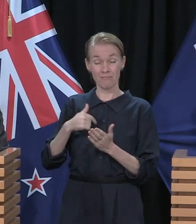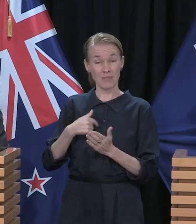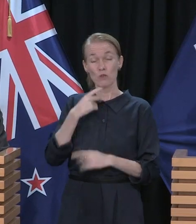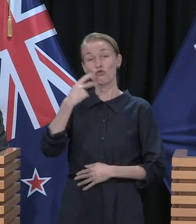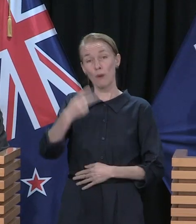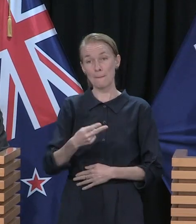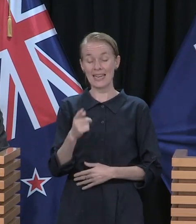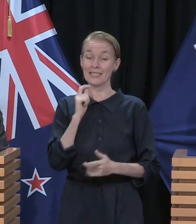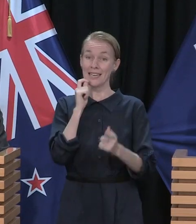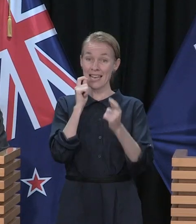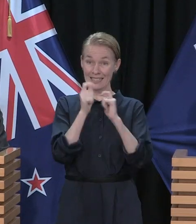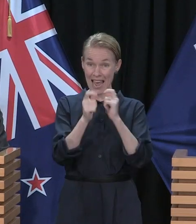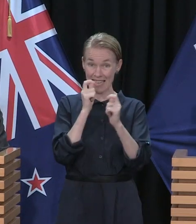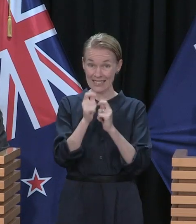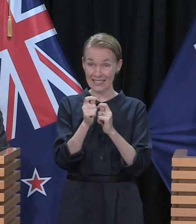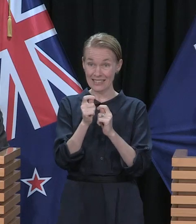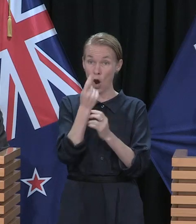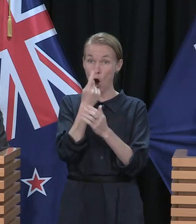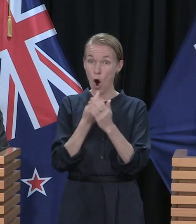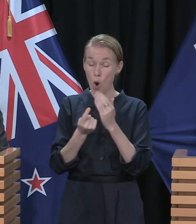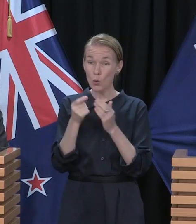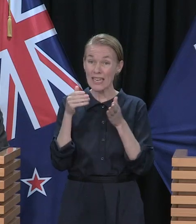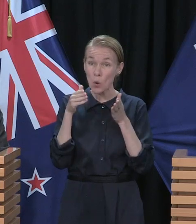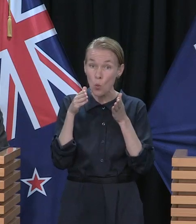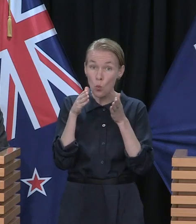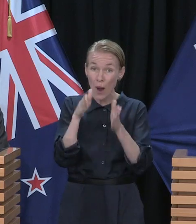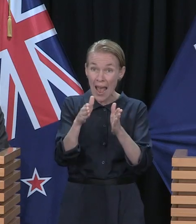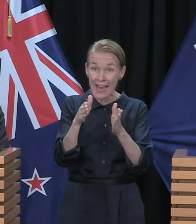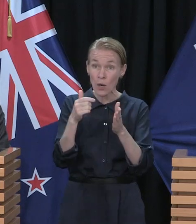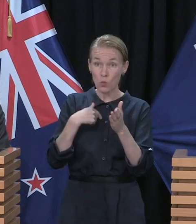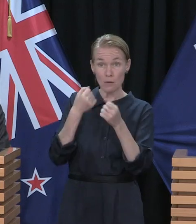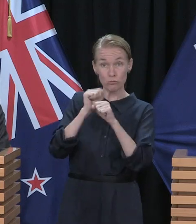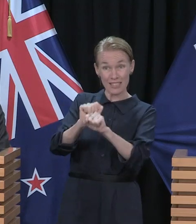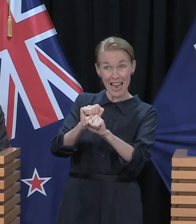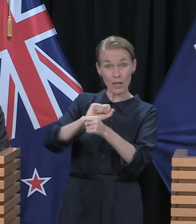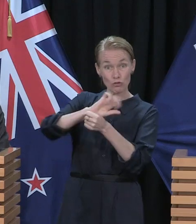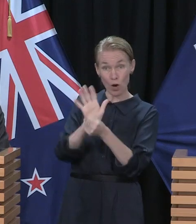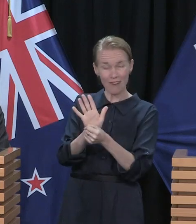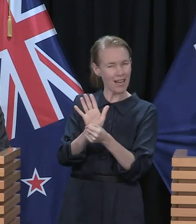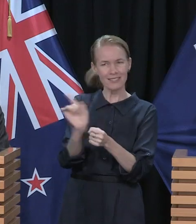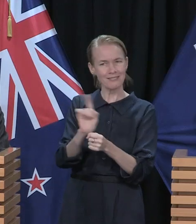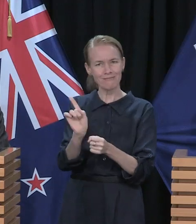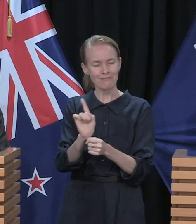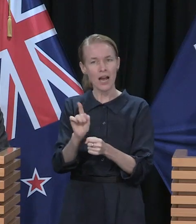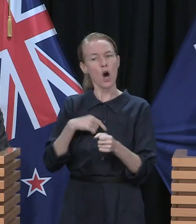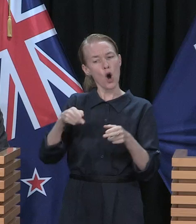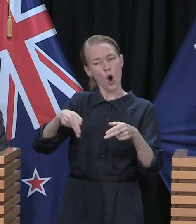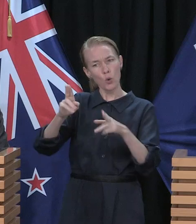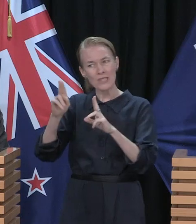Can I follow-up. I want do reiterate the testing, is complimentary to the daily symptom checks